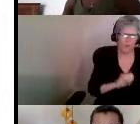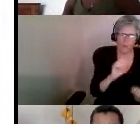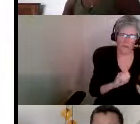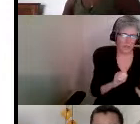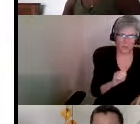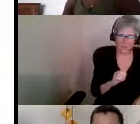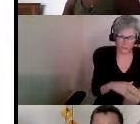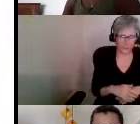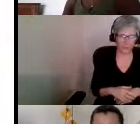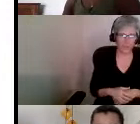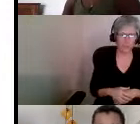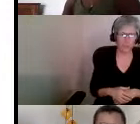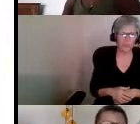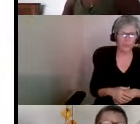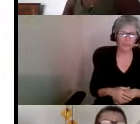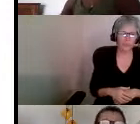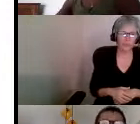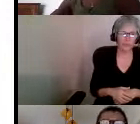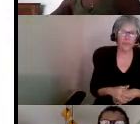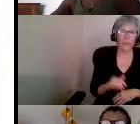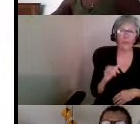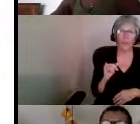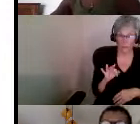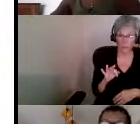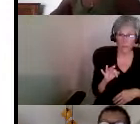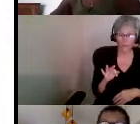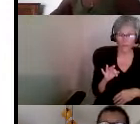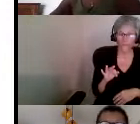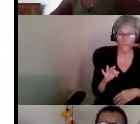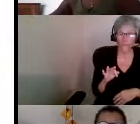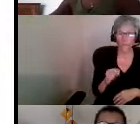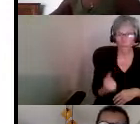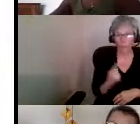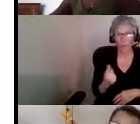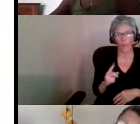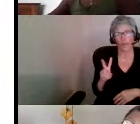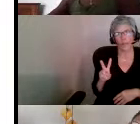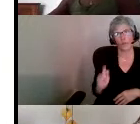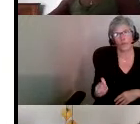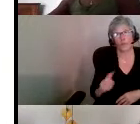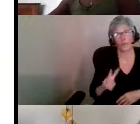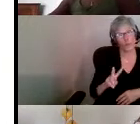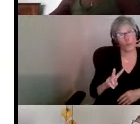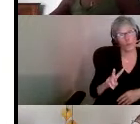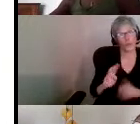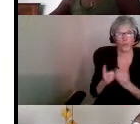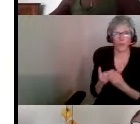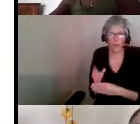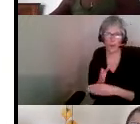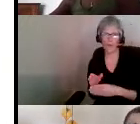I mean if you keep consistently getting a 2.2 when the department average is a 4.9